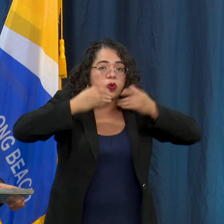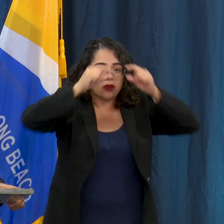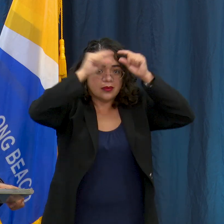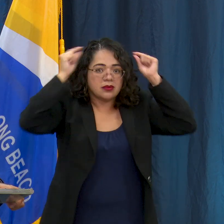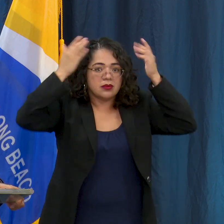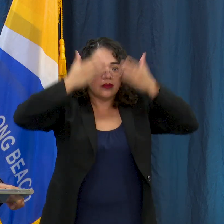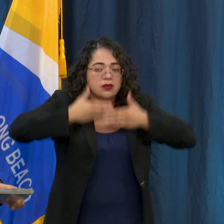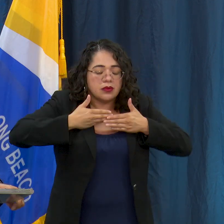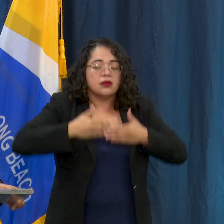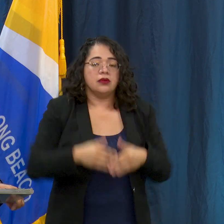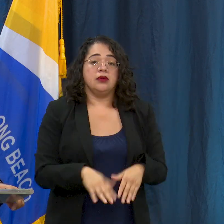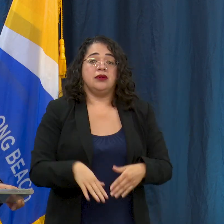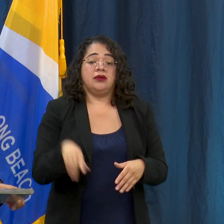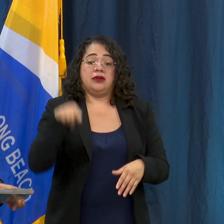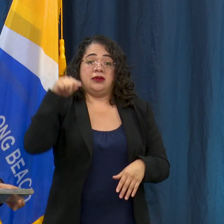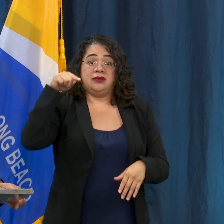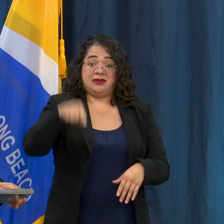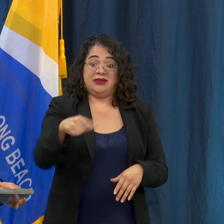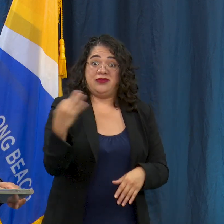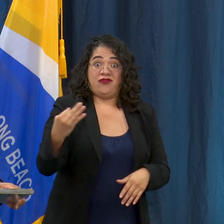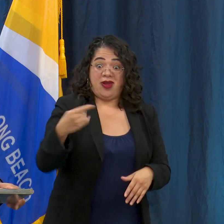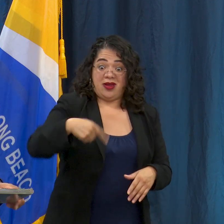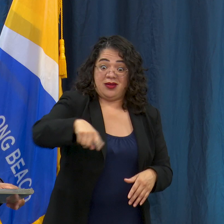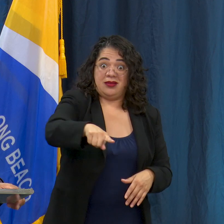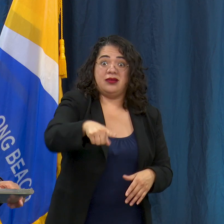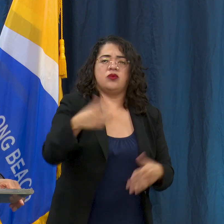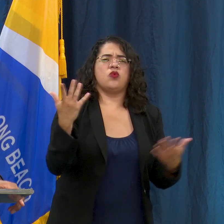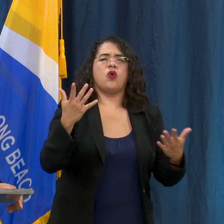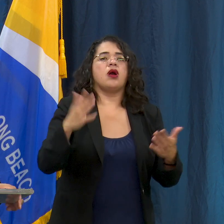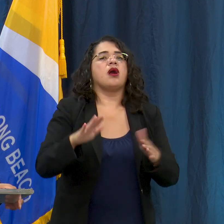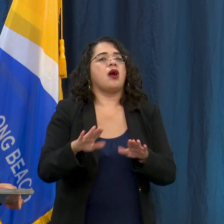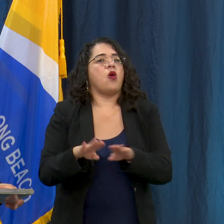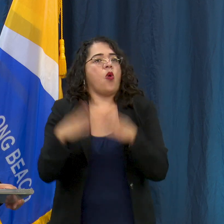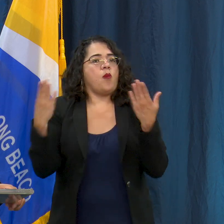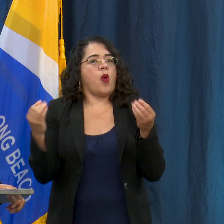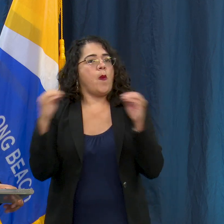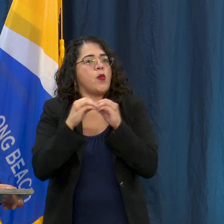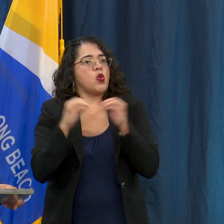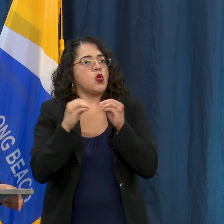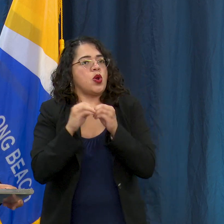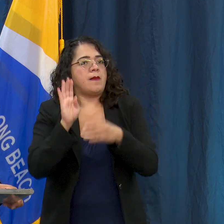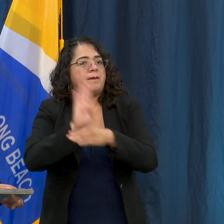mentioned last week, we'll be reopening some additional industries that include